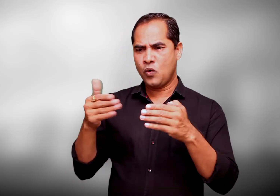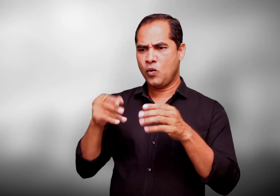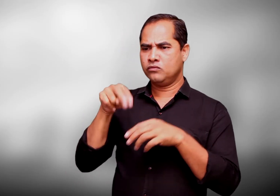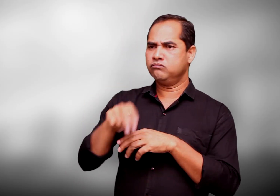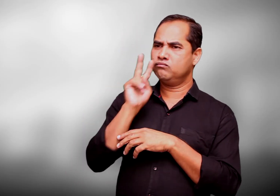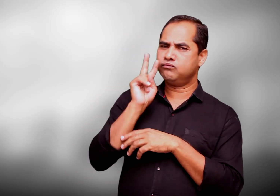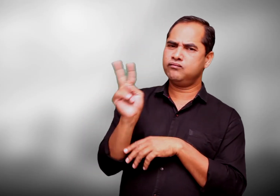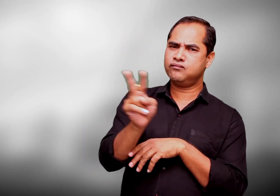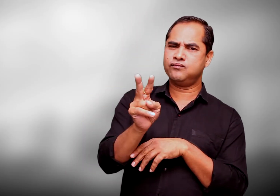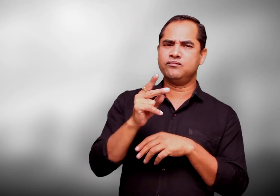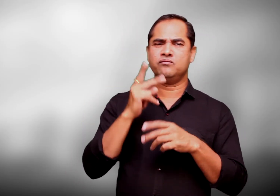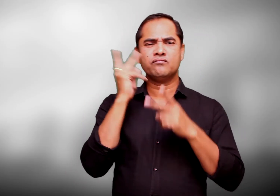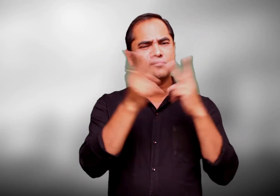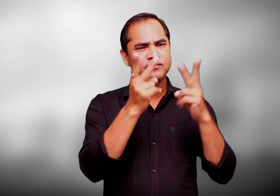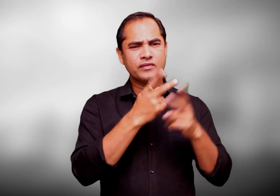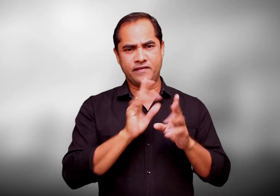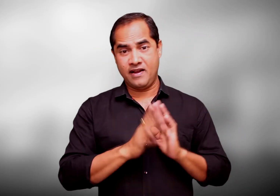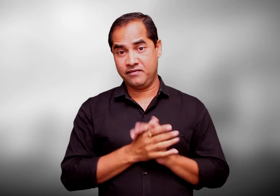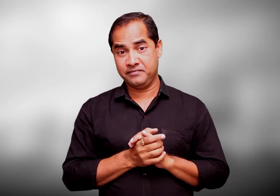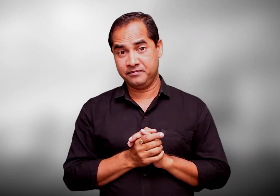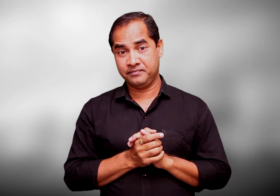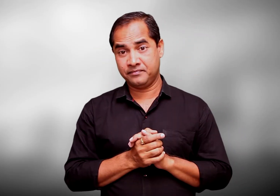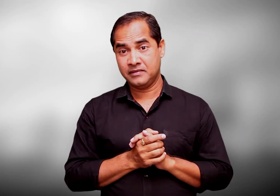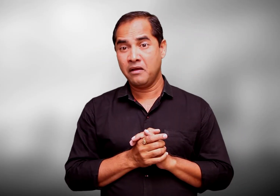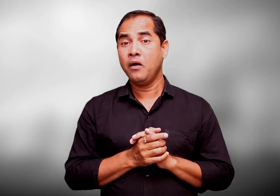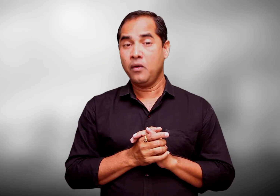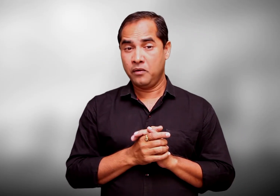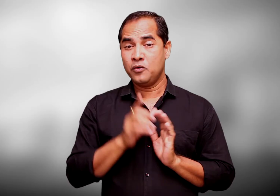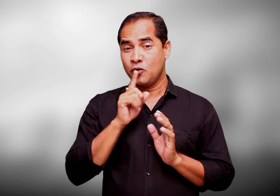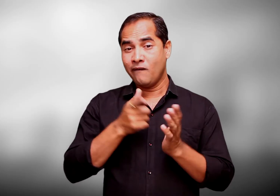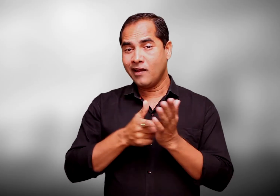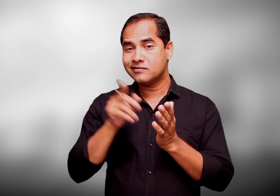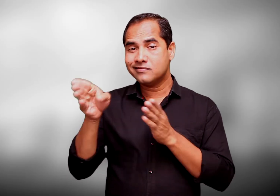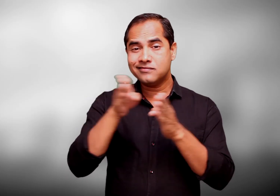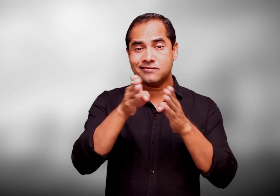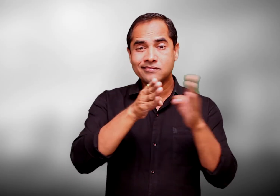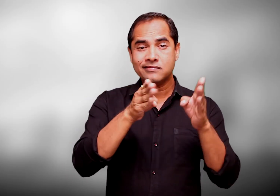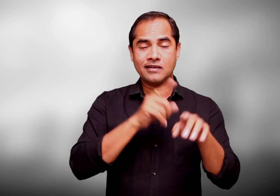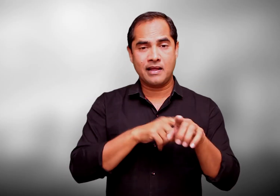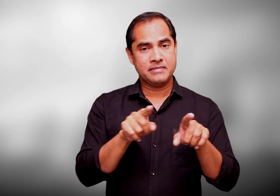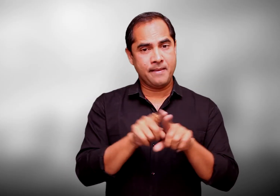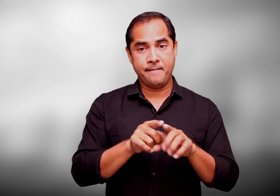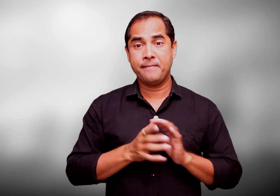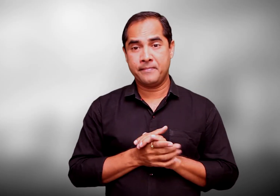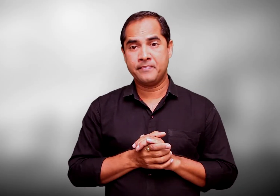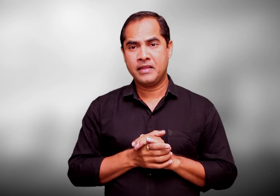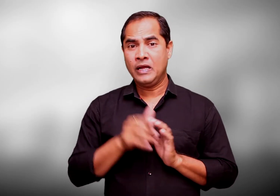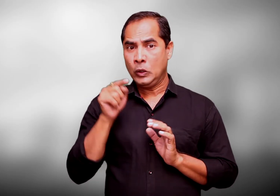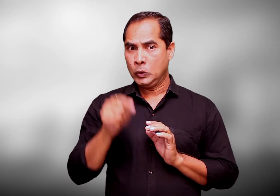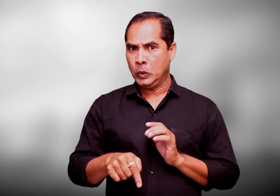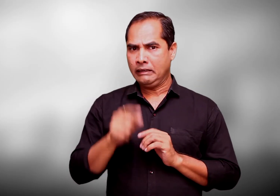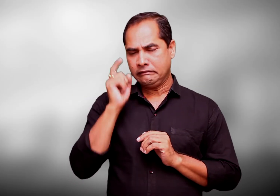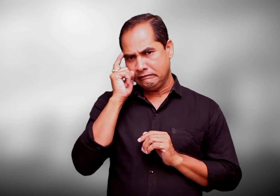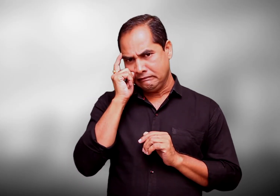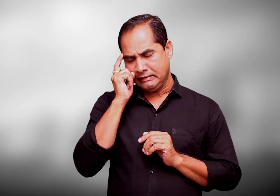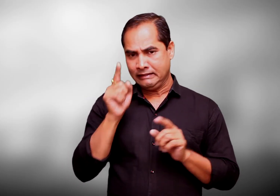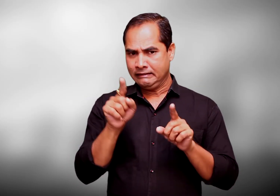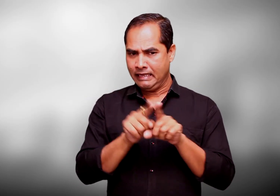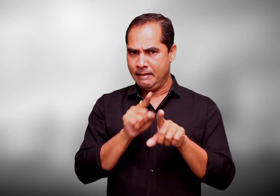doorway of her house or sometimes even ventured out into the village. Today the